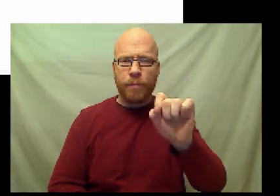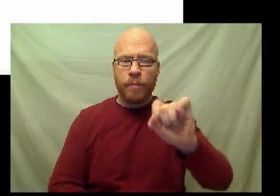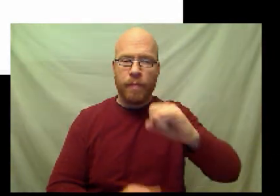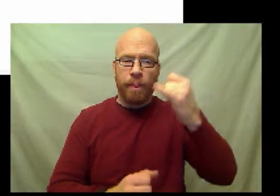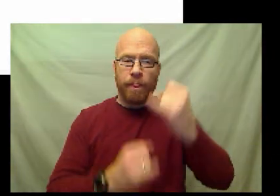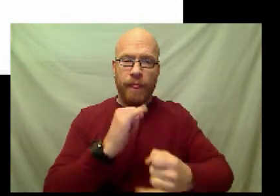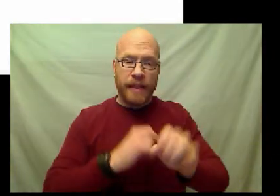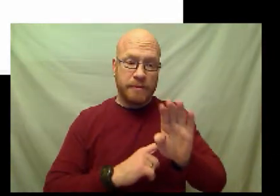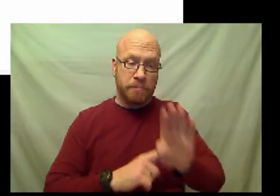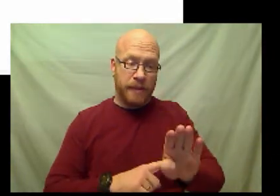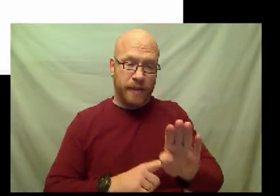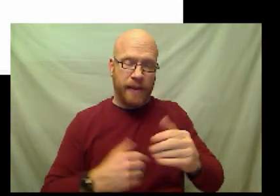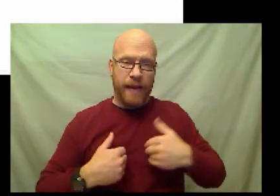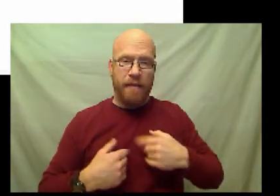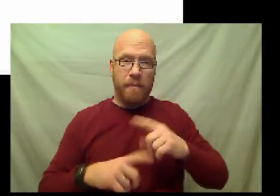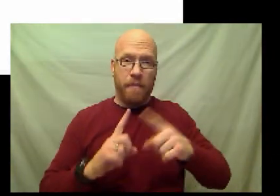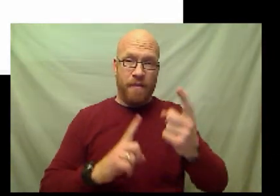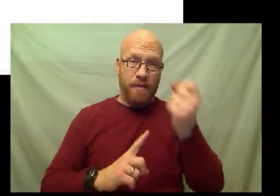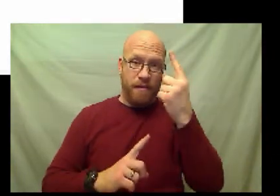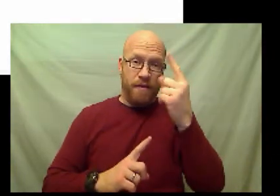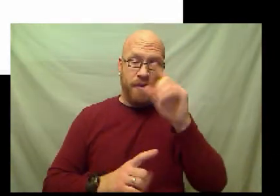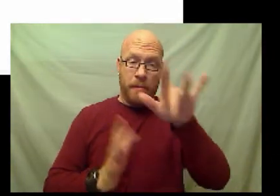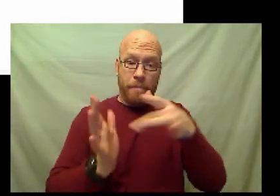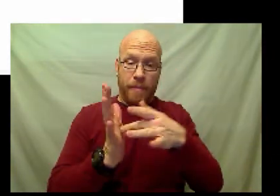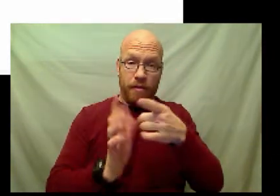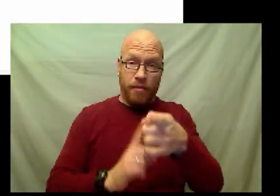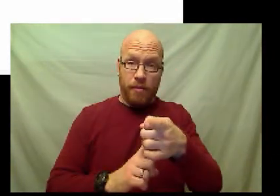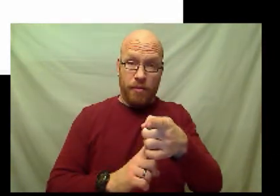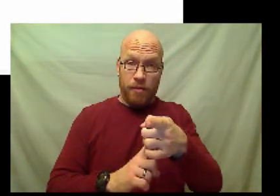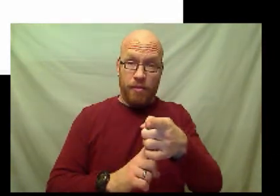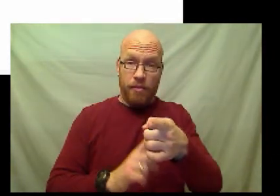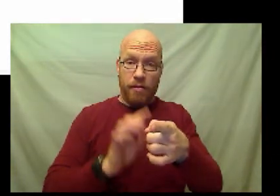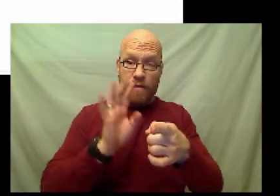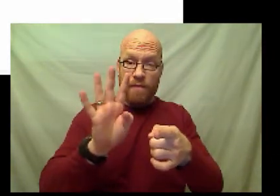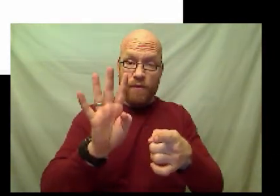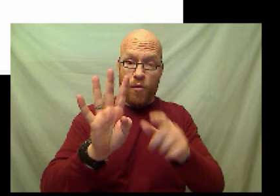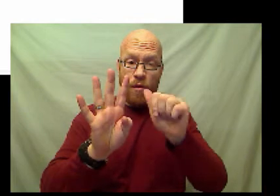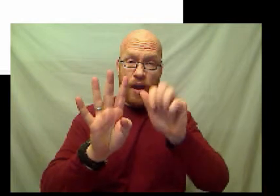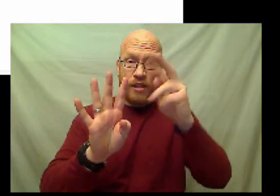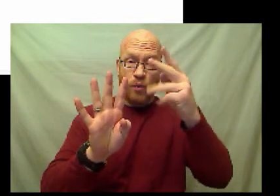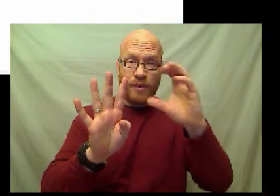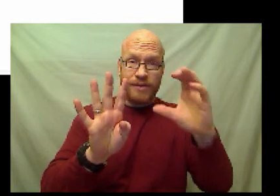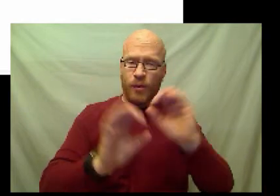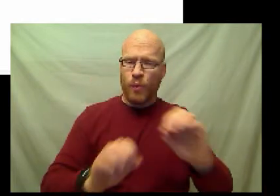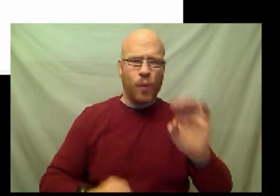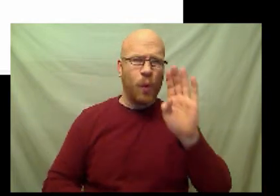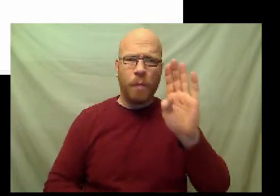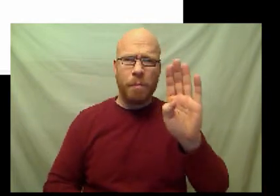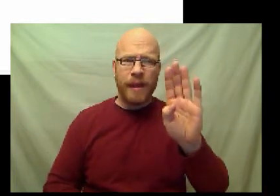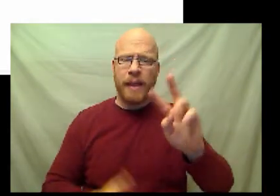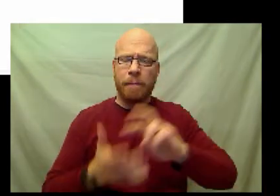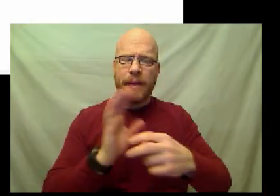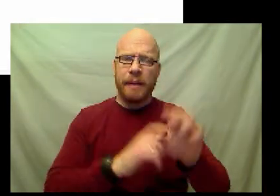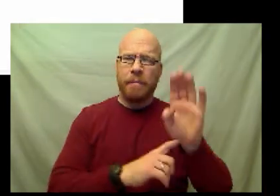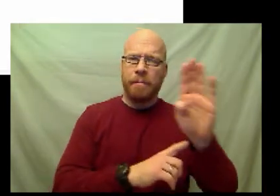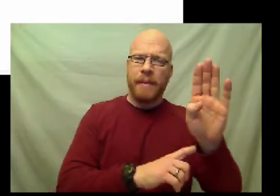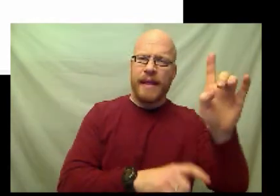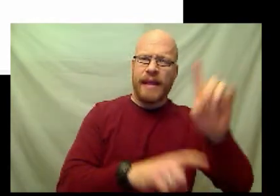the second term has no Bs, the third term has one B. Now since the middle term doesn't have a B variable,